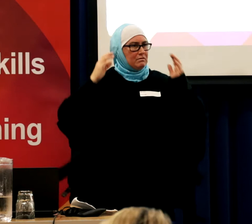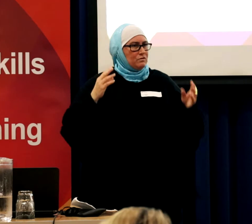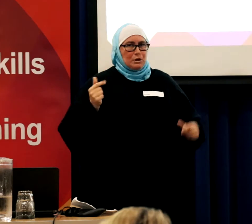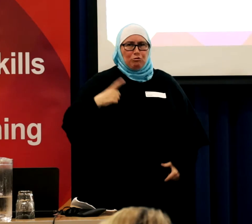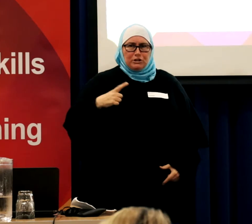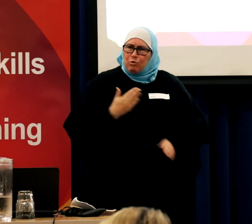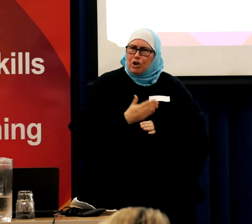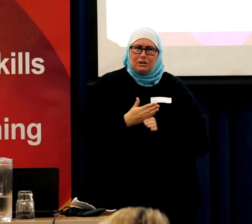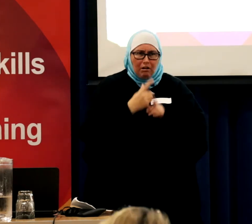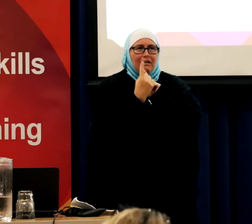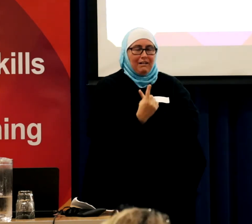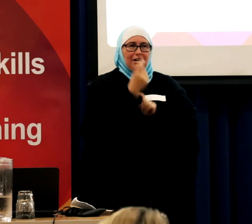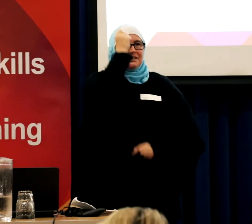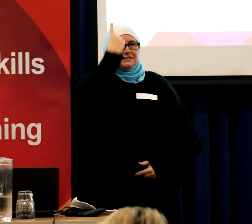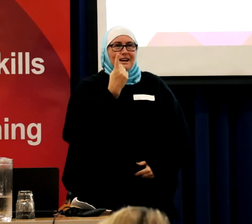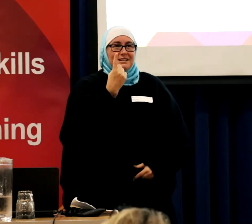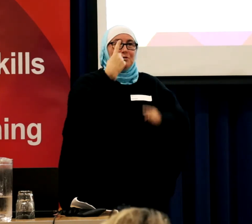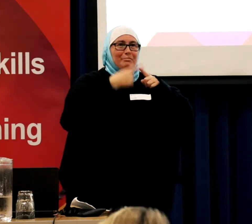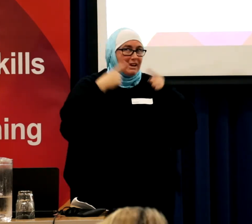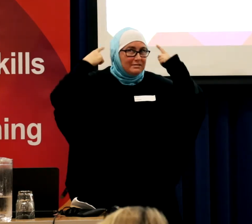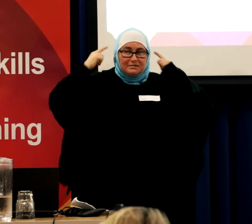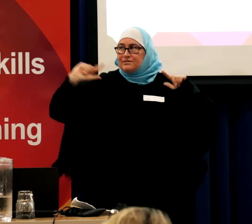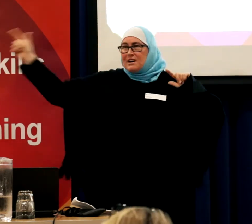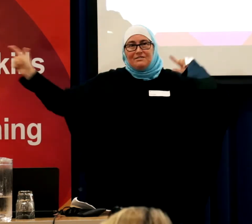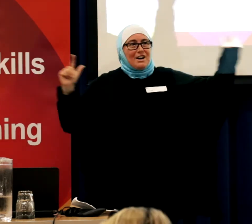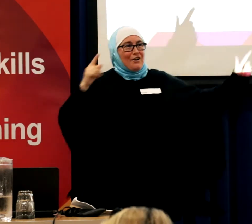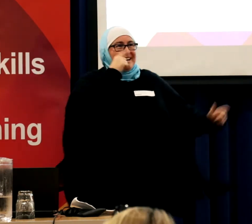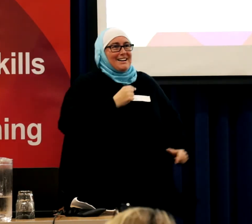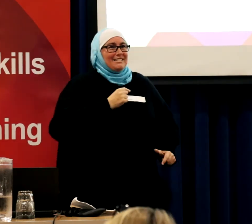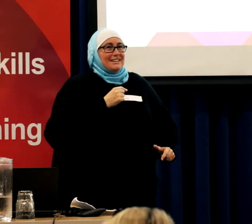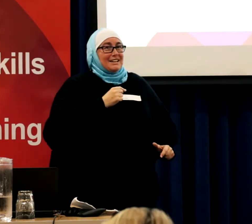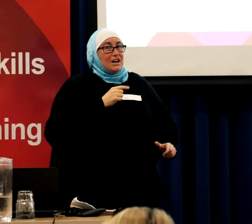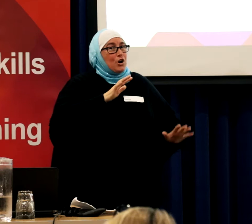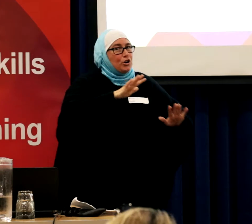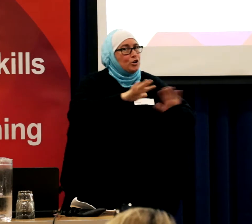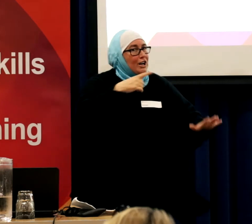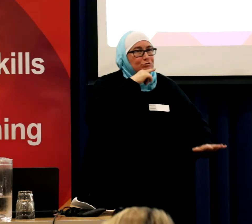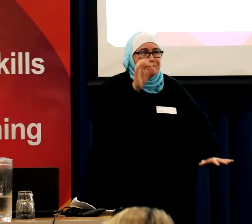If I wear them both, it seems to work, when I’m – I’m sitting in front of the person and listening to their speech.